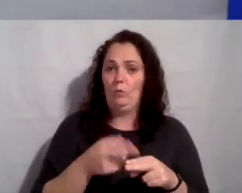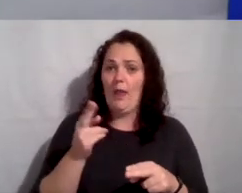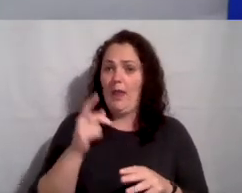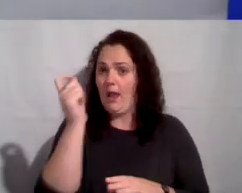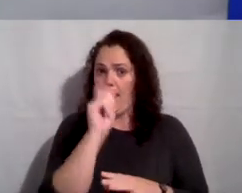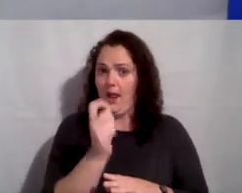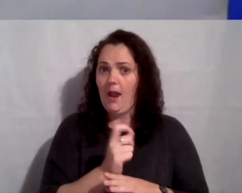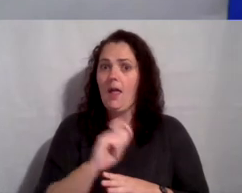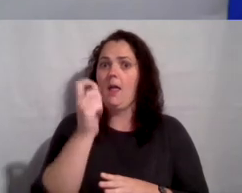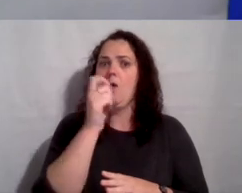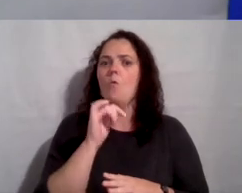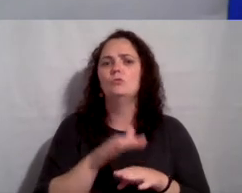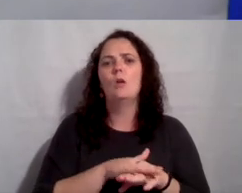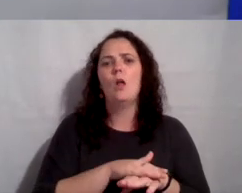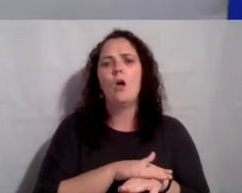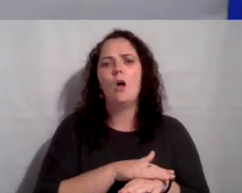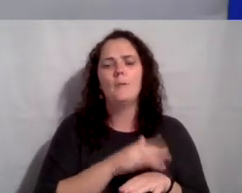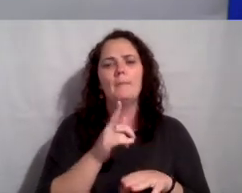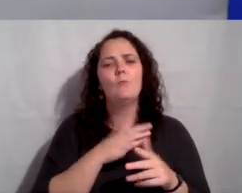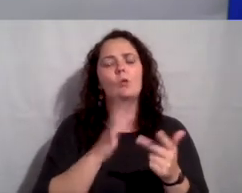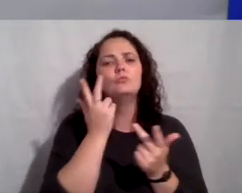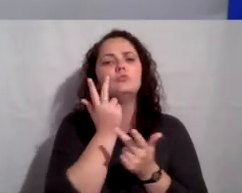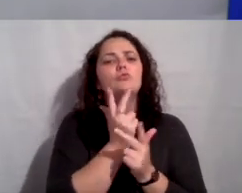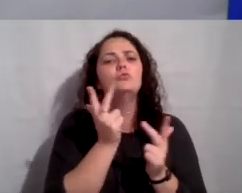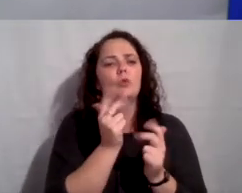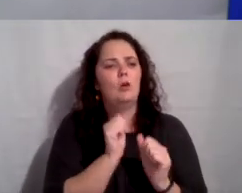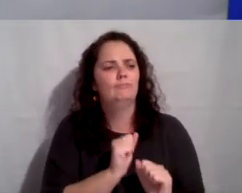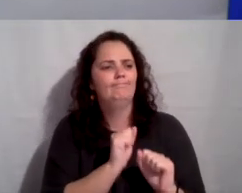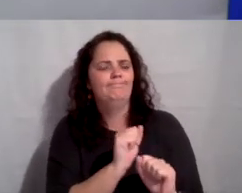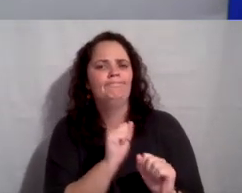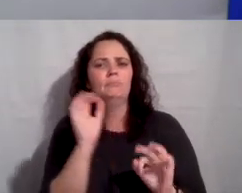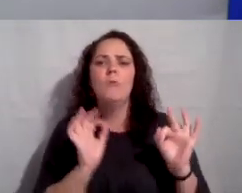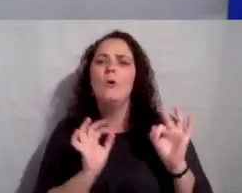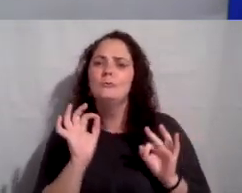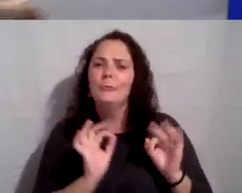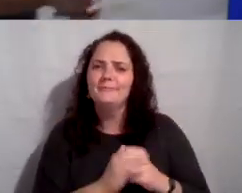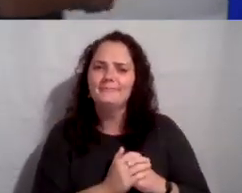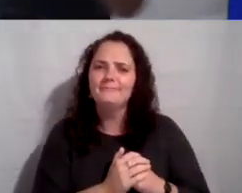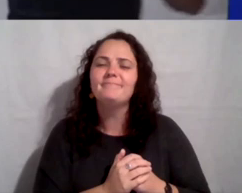line but it was about getting to that economy and that essence of the model's pose and that's what we're going to do next. Okay